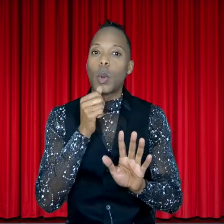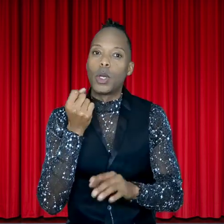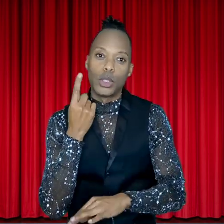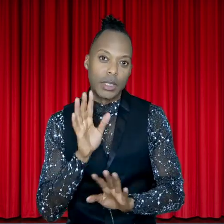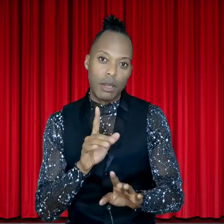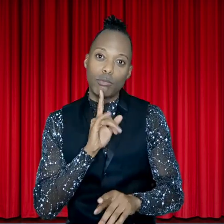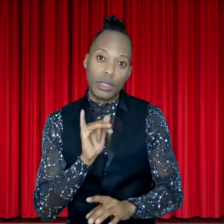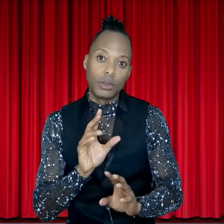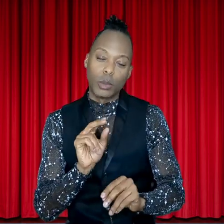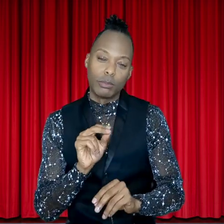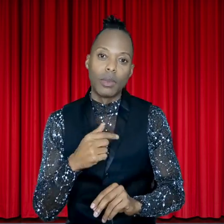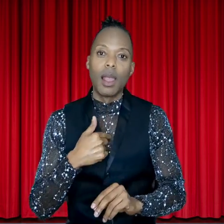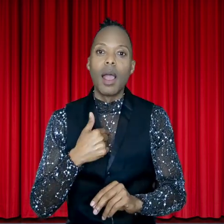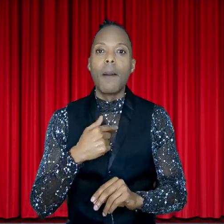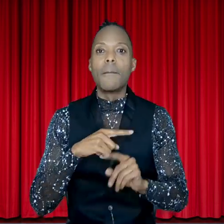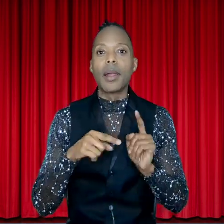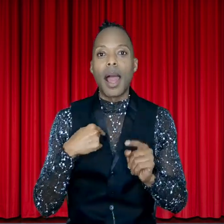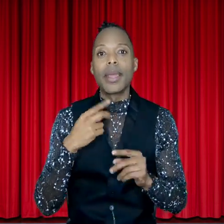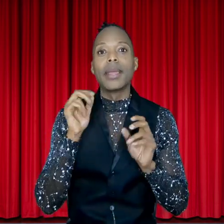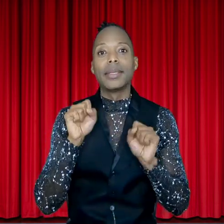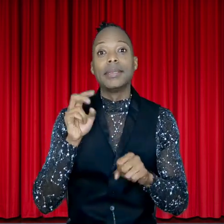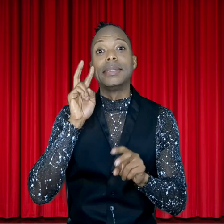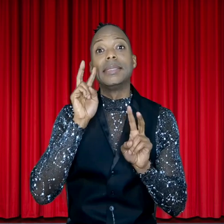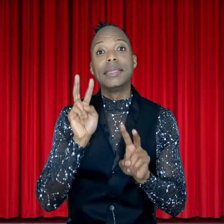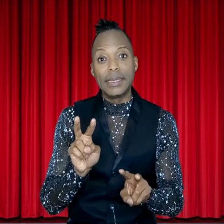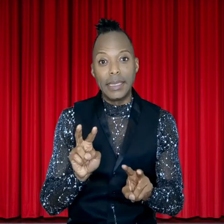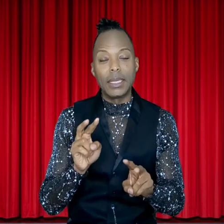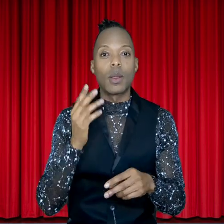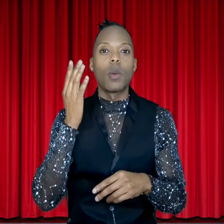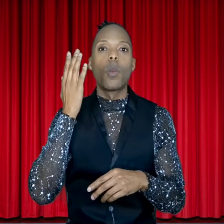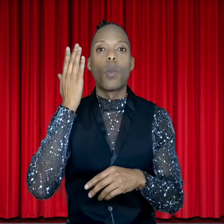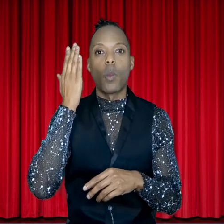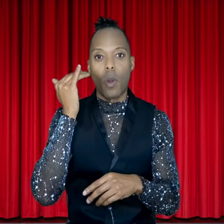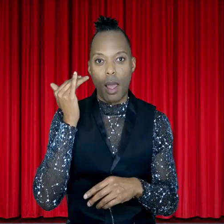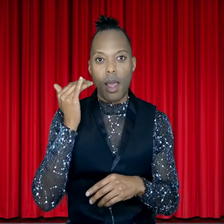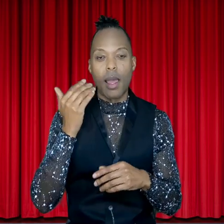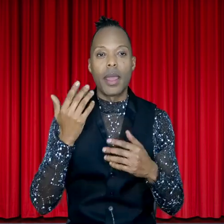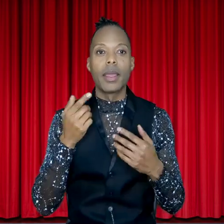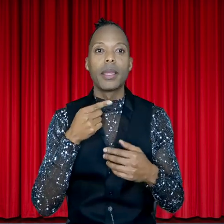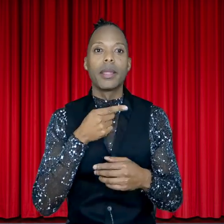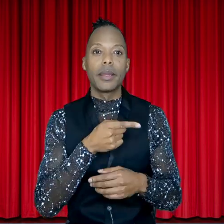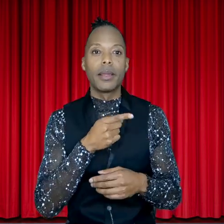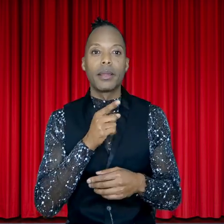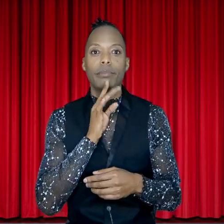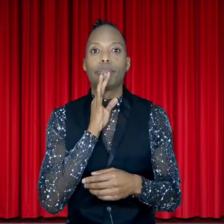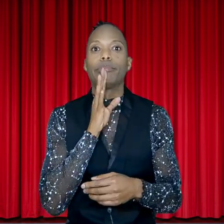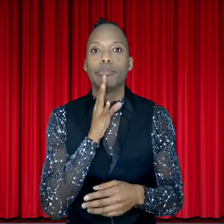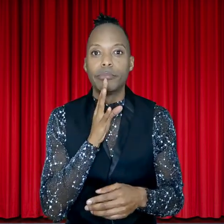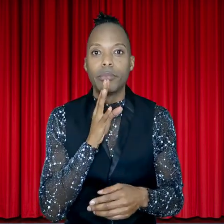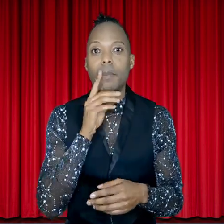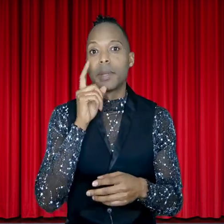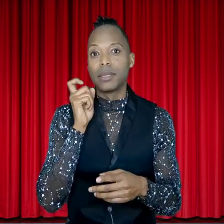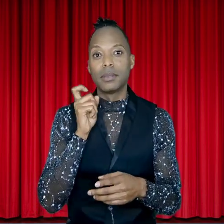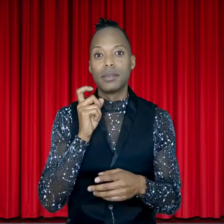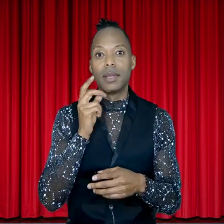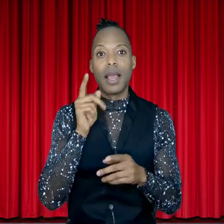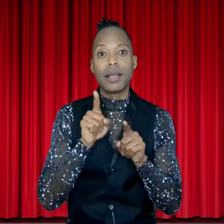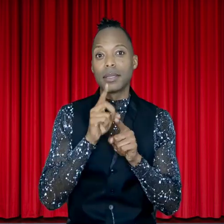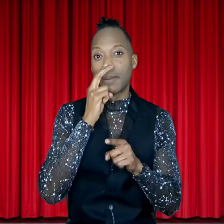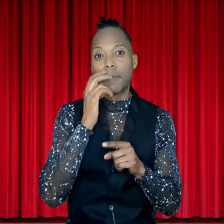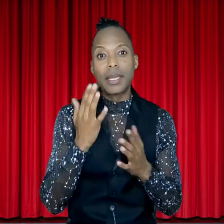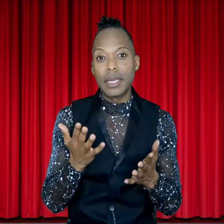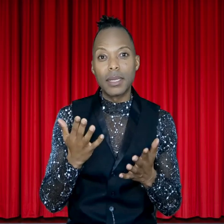why he blurred as a joke -- he was trying to make light of the dark...